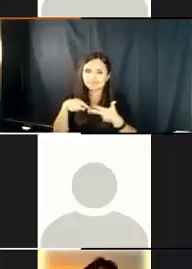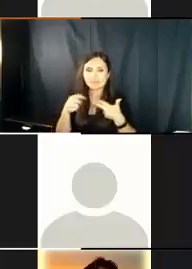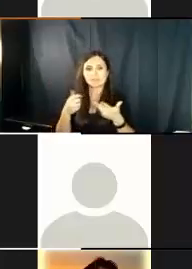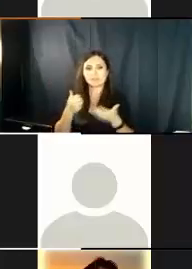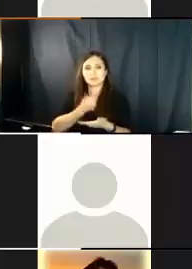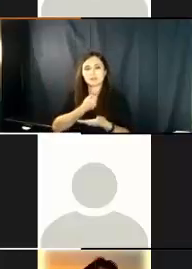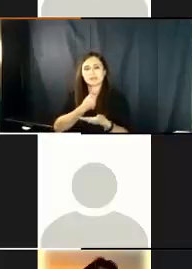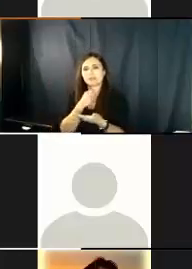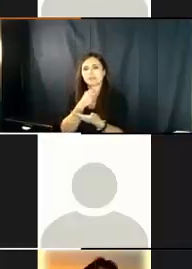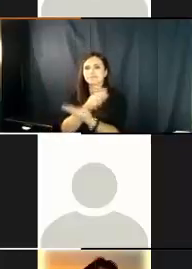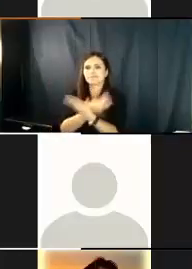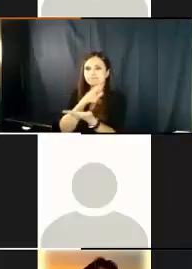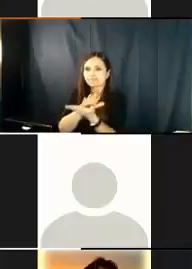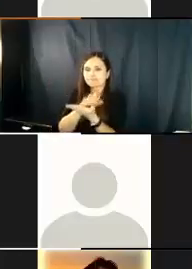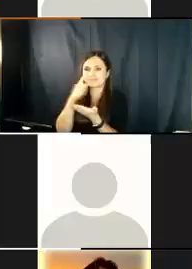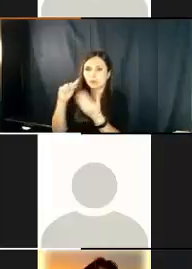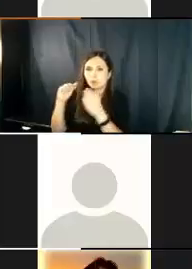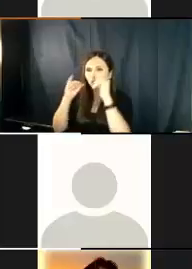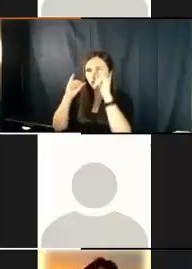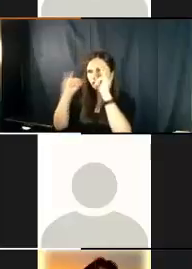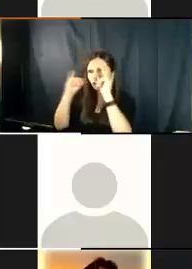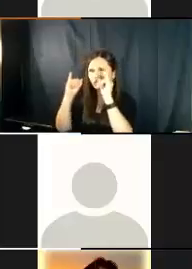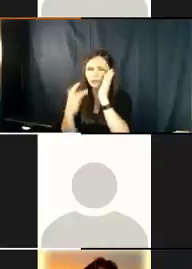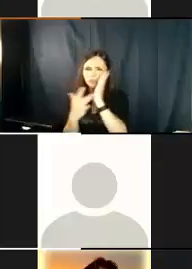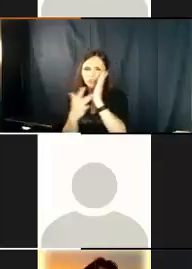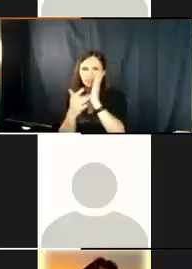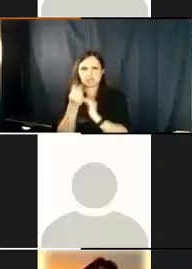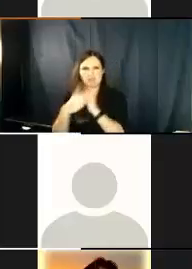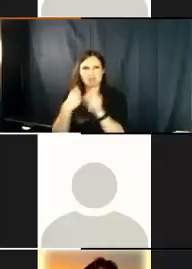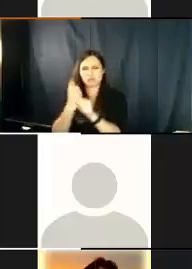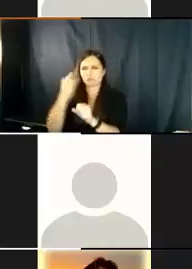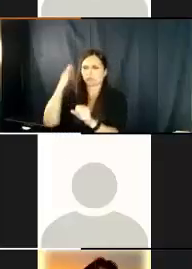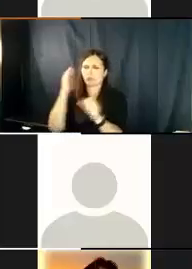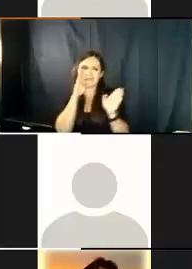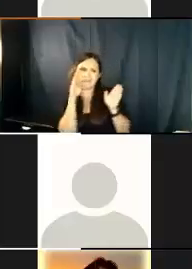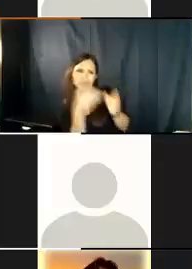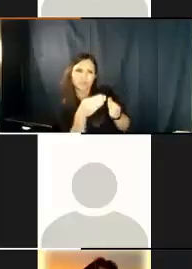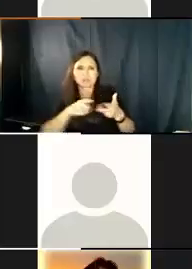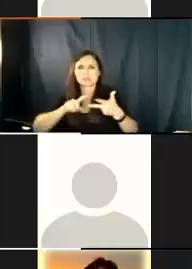school for instructional technology a couple of years ago, we focused on the Dick and Carey model.